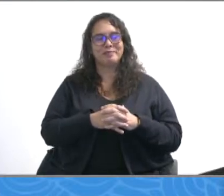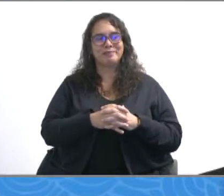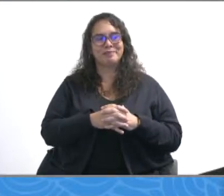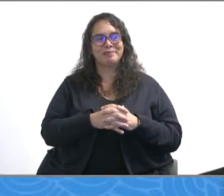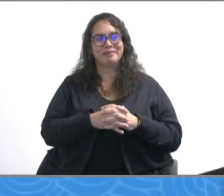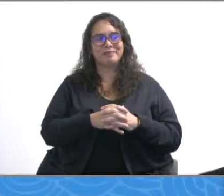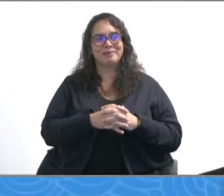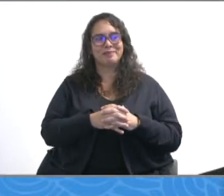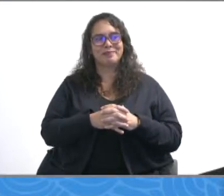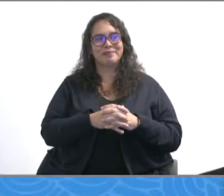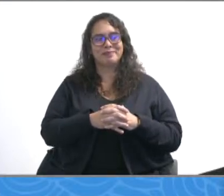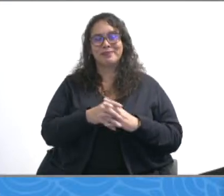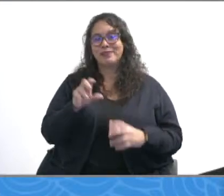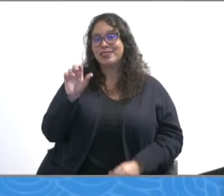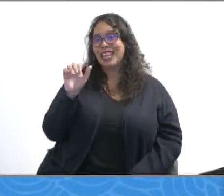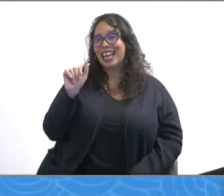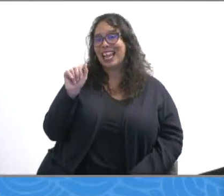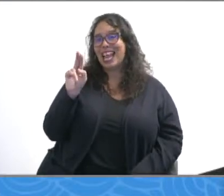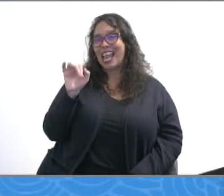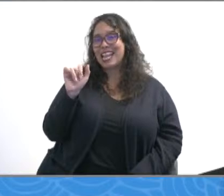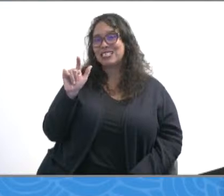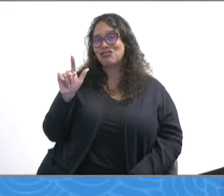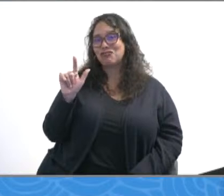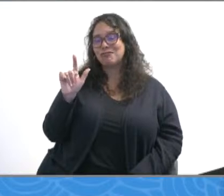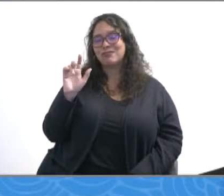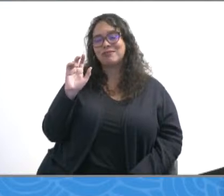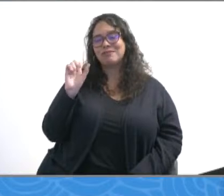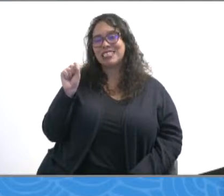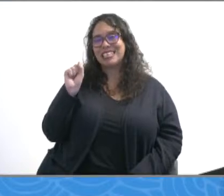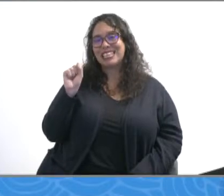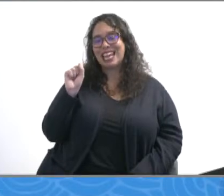And so, Angel, can we get that video link